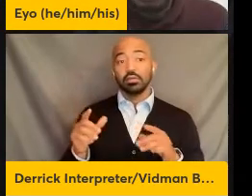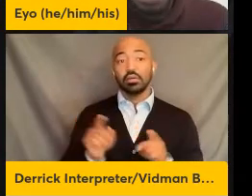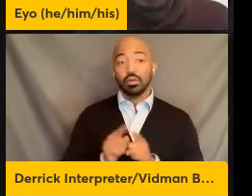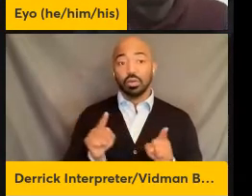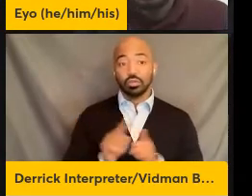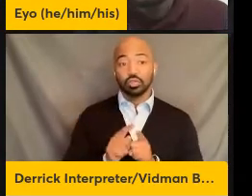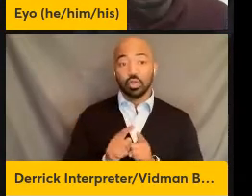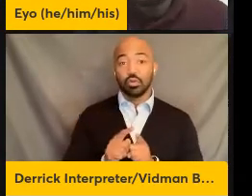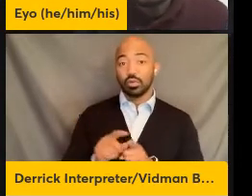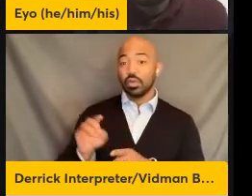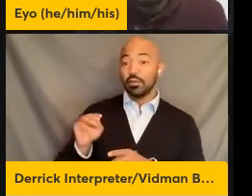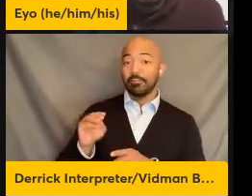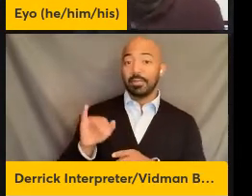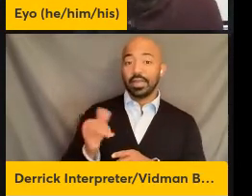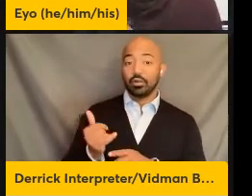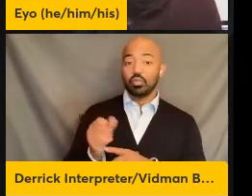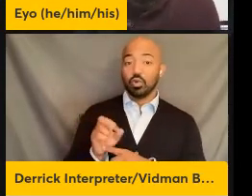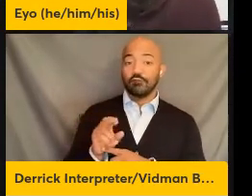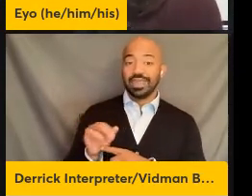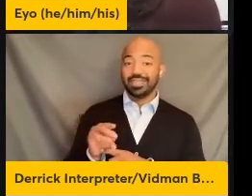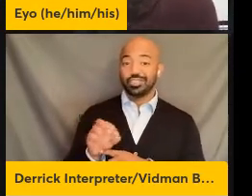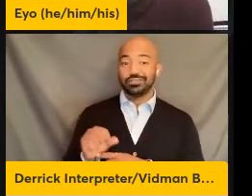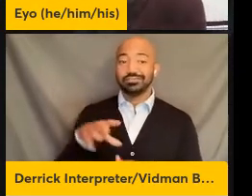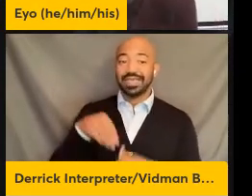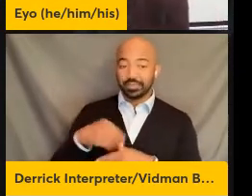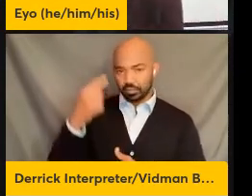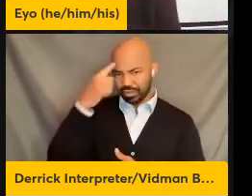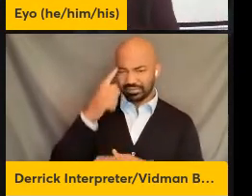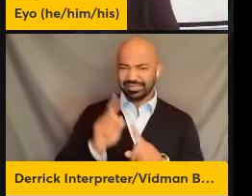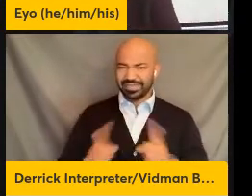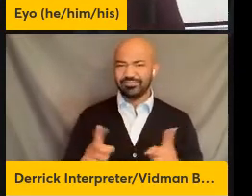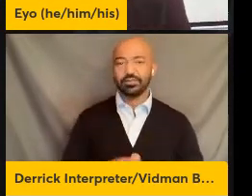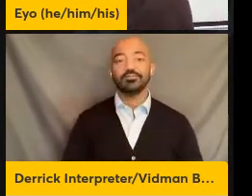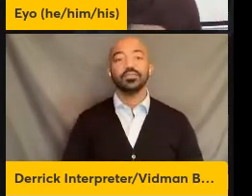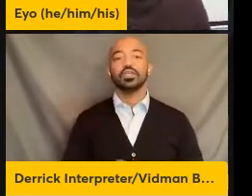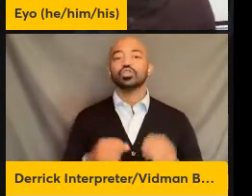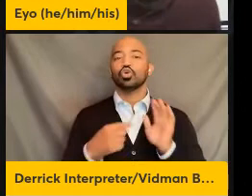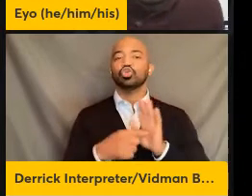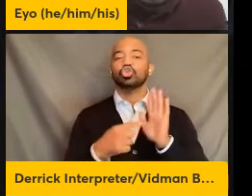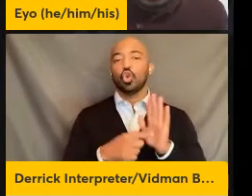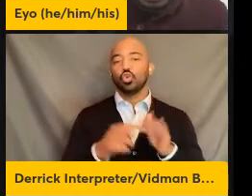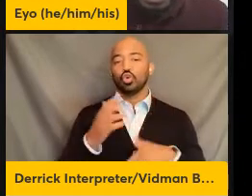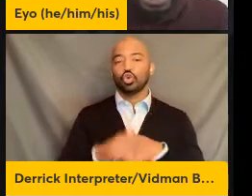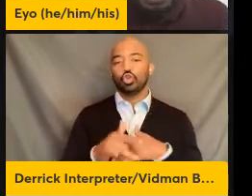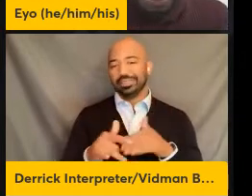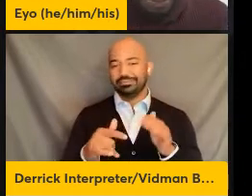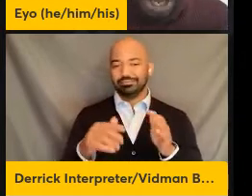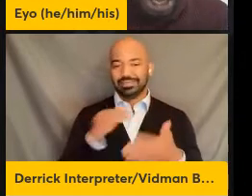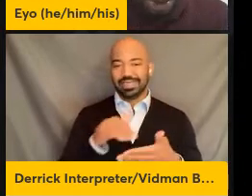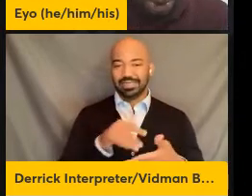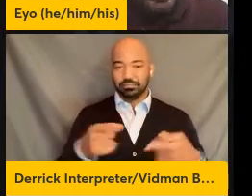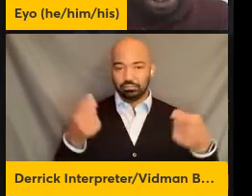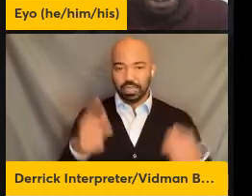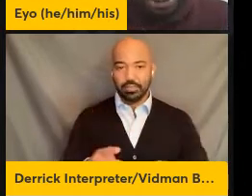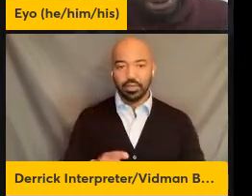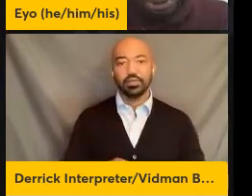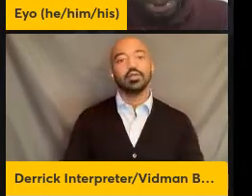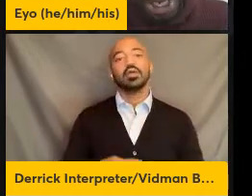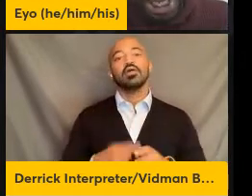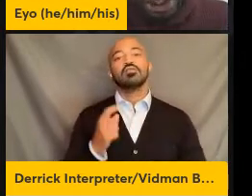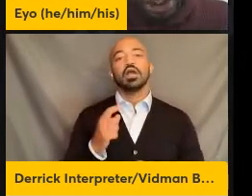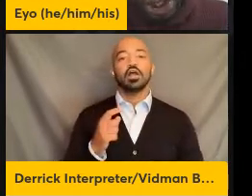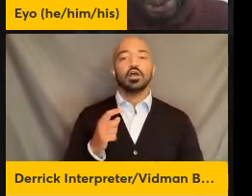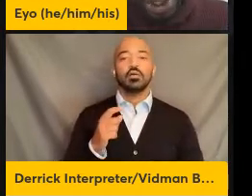macrophages outside the brain. And this is one of the early RNA Seq studies that was done by Al Corys group where they showed